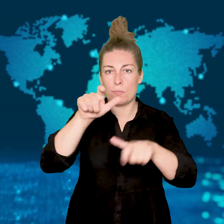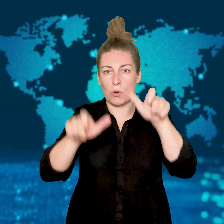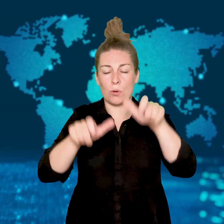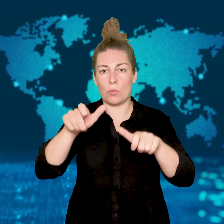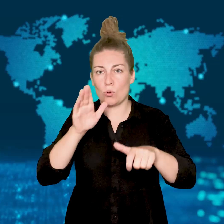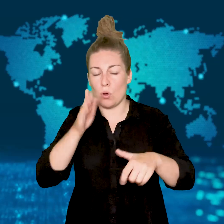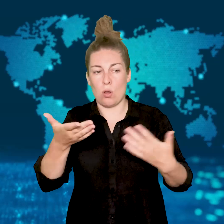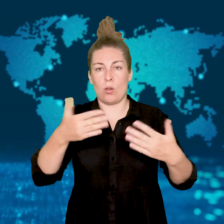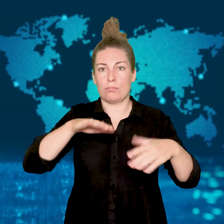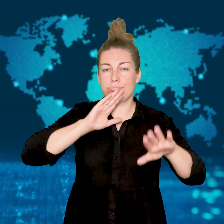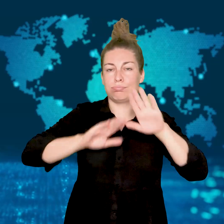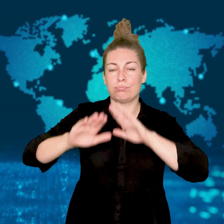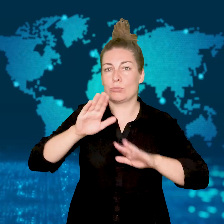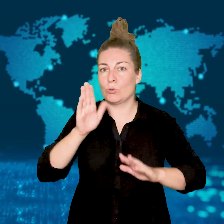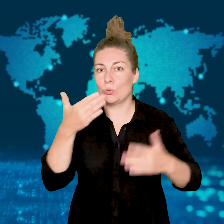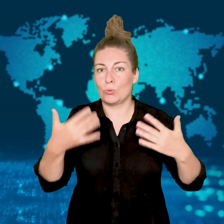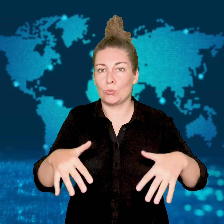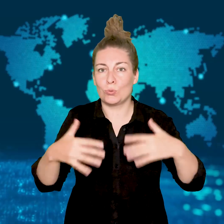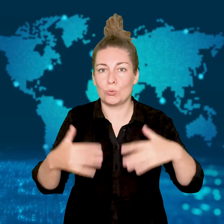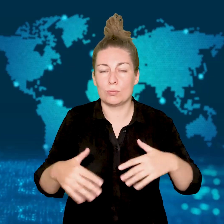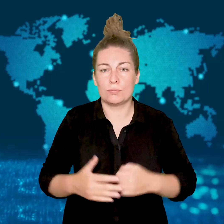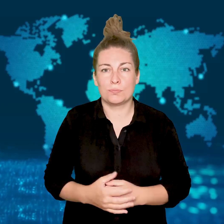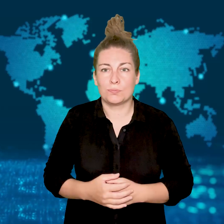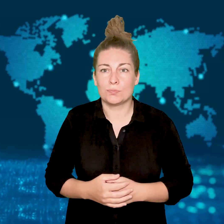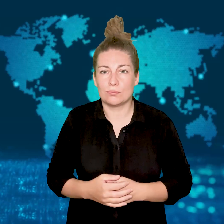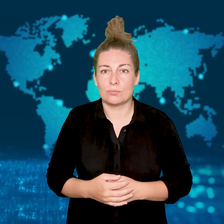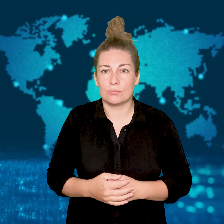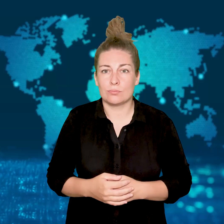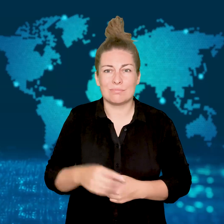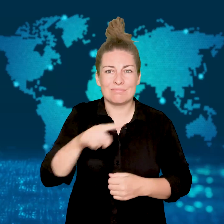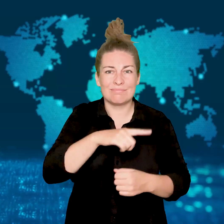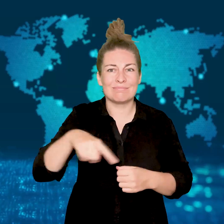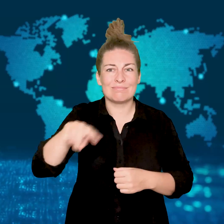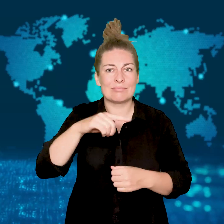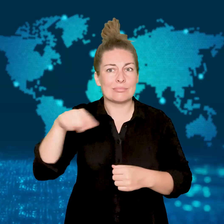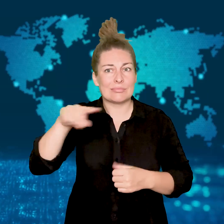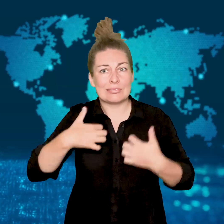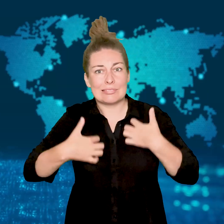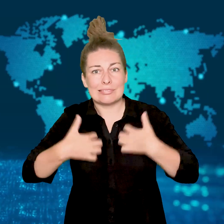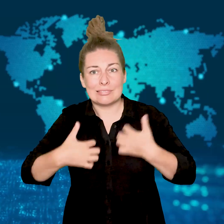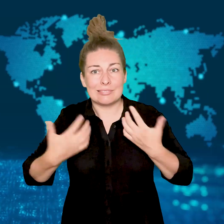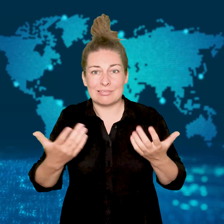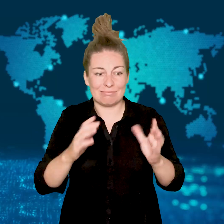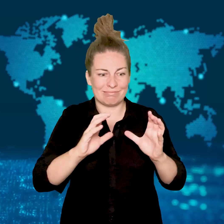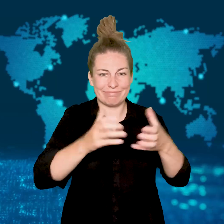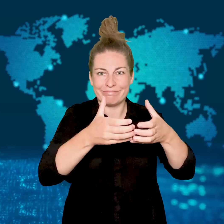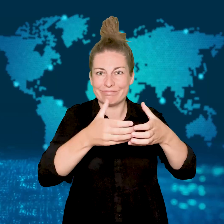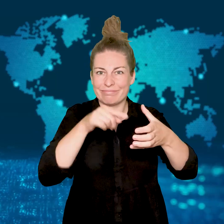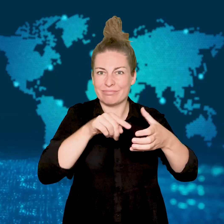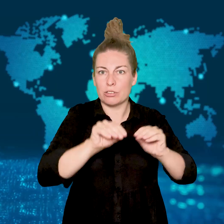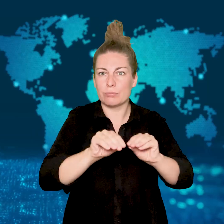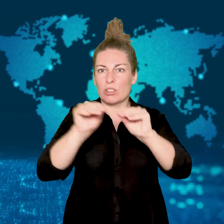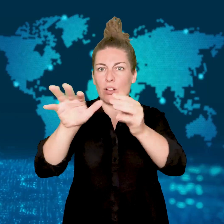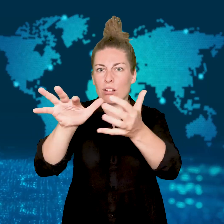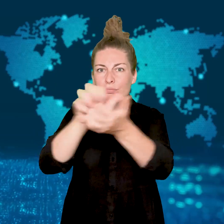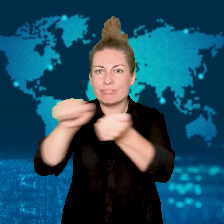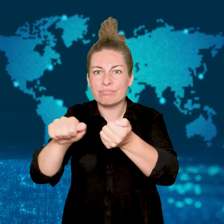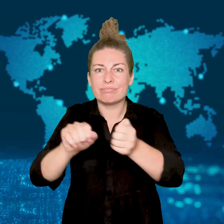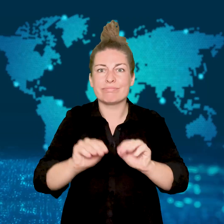It is feared that the threat of invasive species combined with